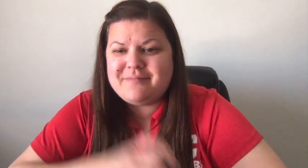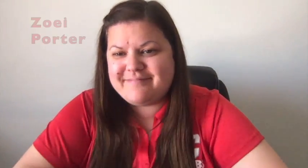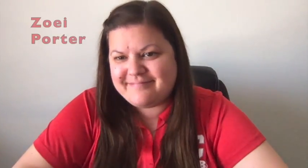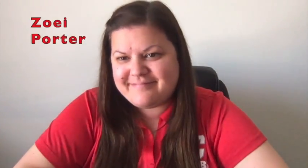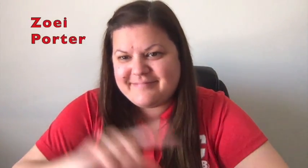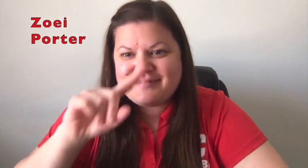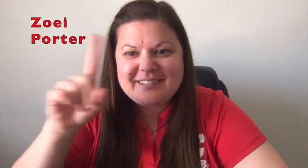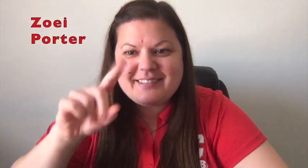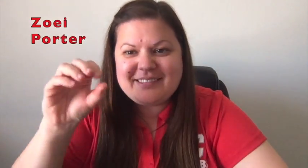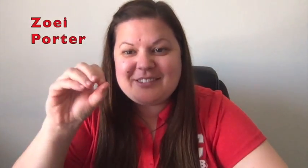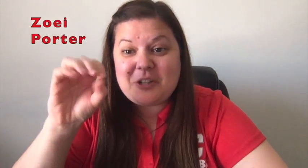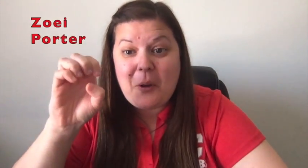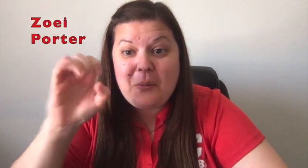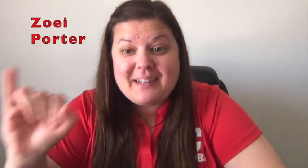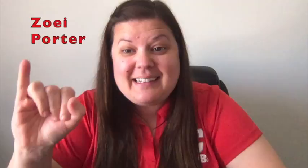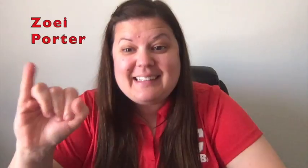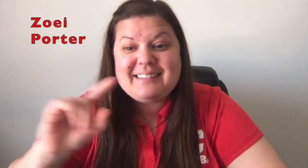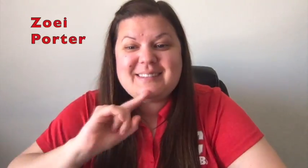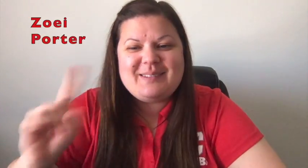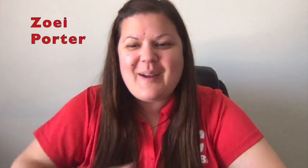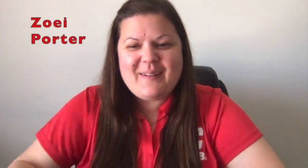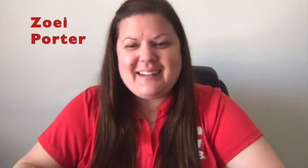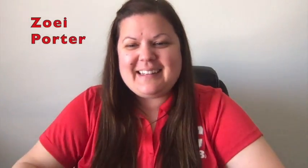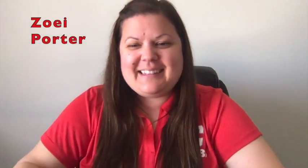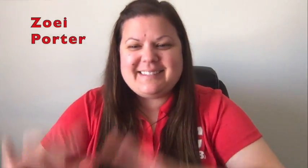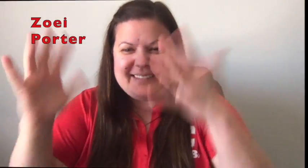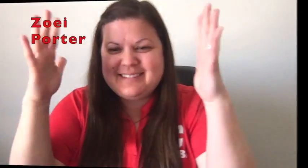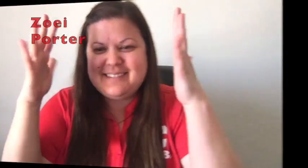really accepted that this student is Zoe Porter.